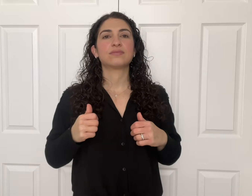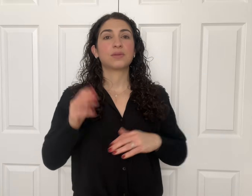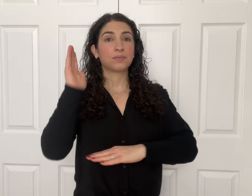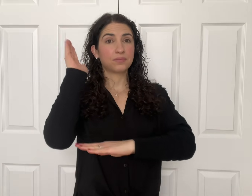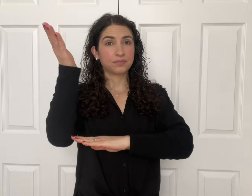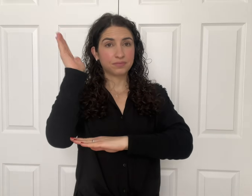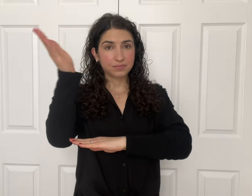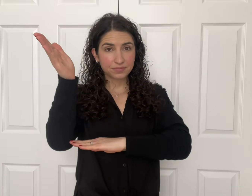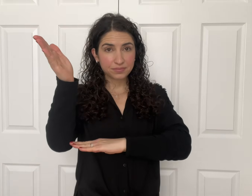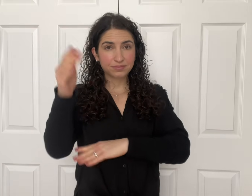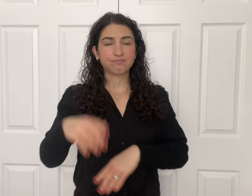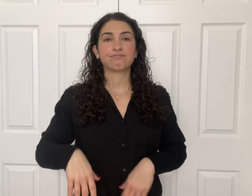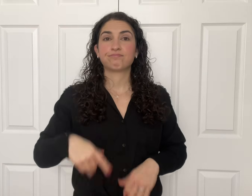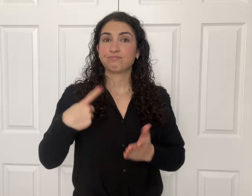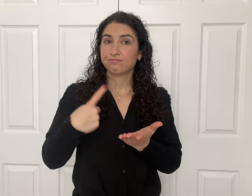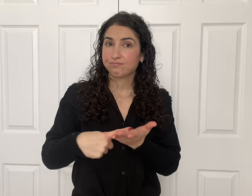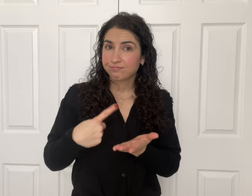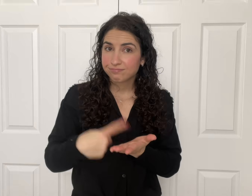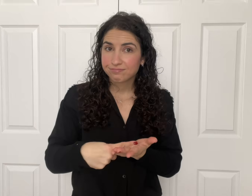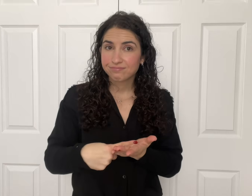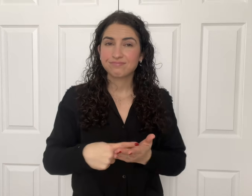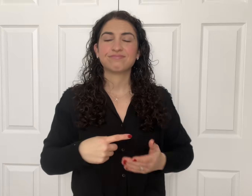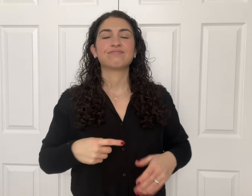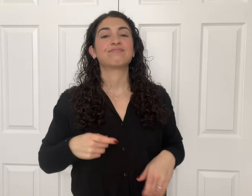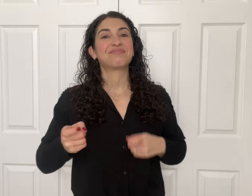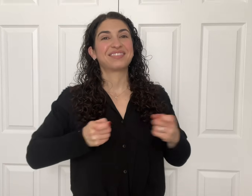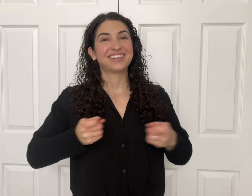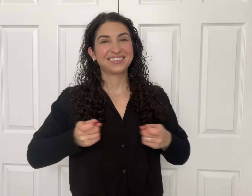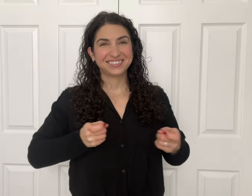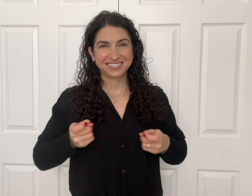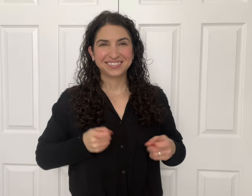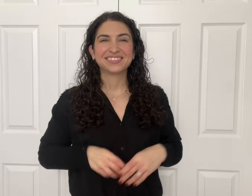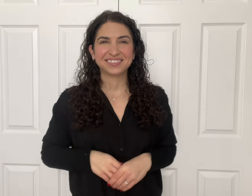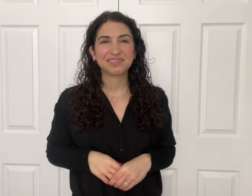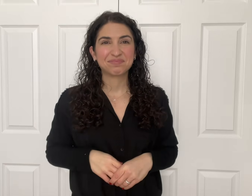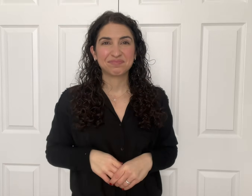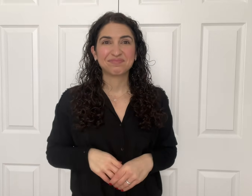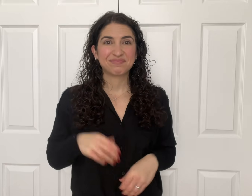presentation or lecture, discuss, and manage.